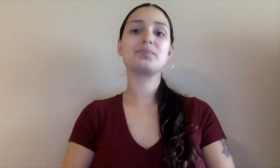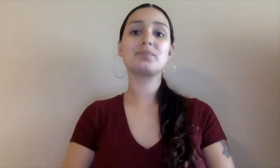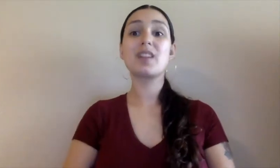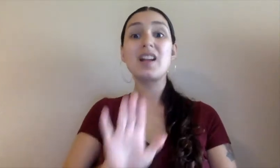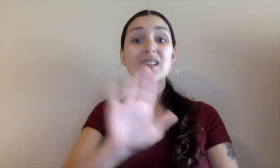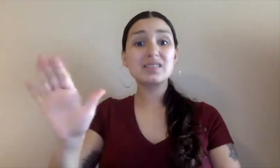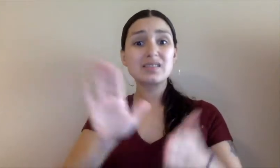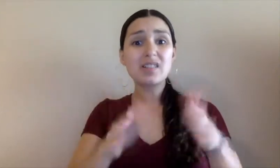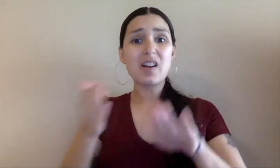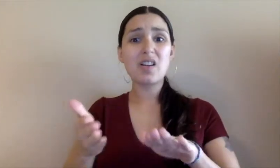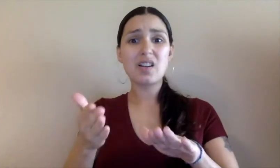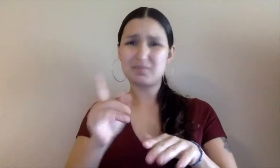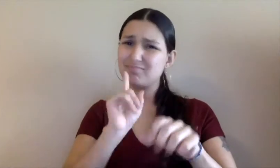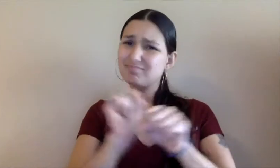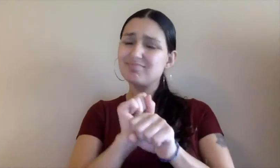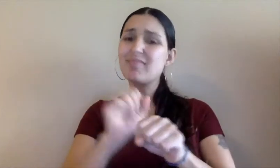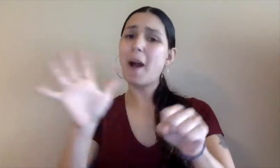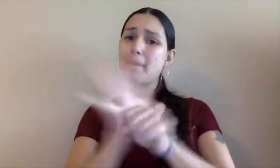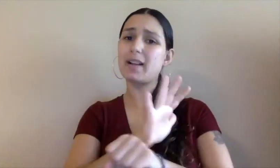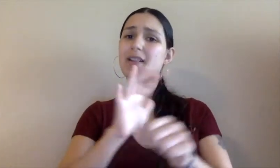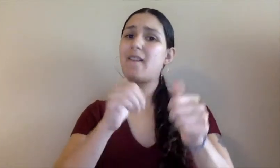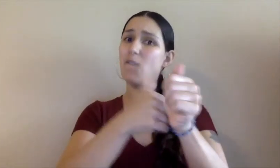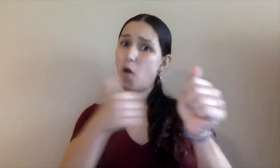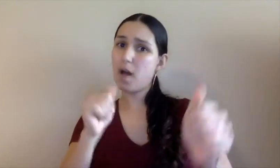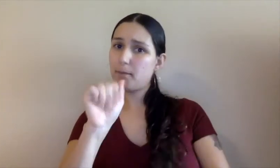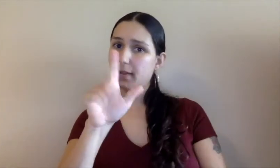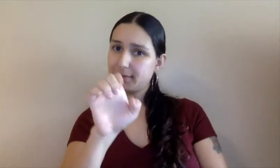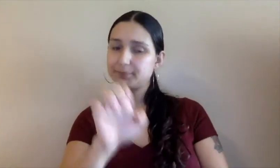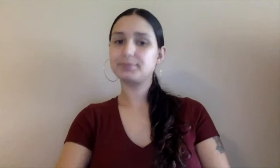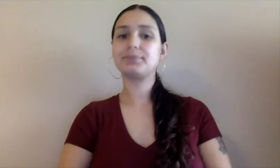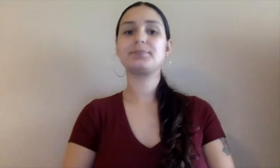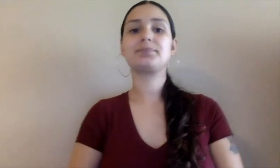Many of their deaths were completely avoidable.